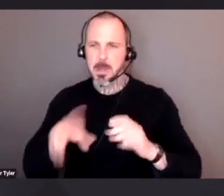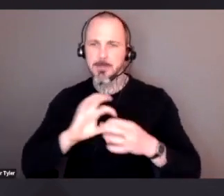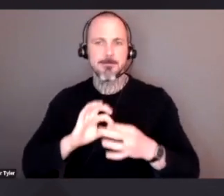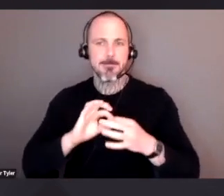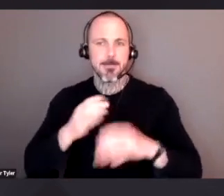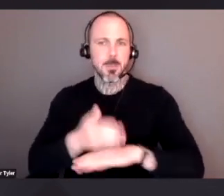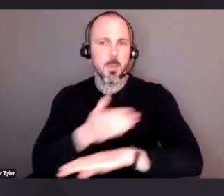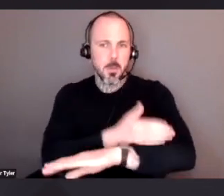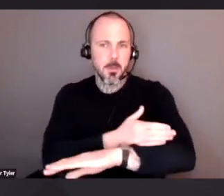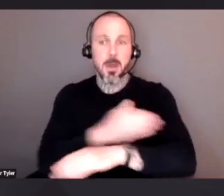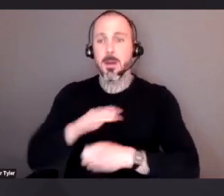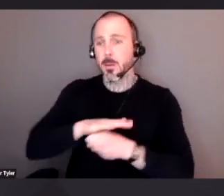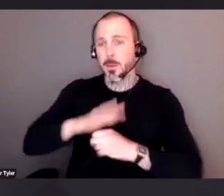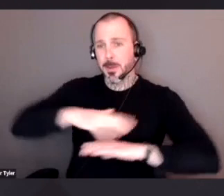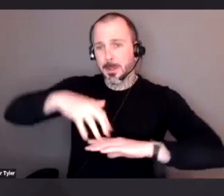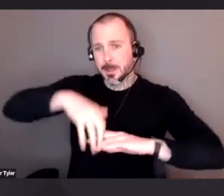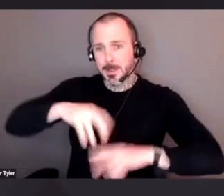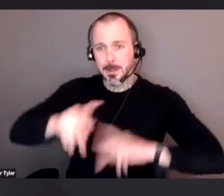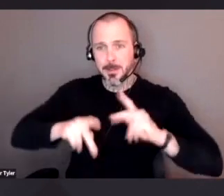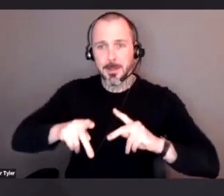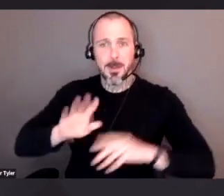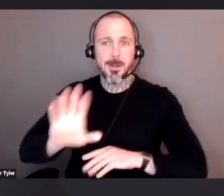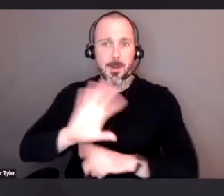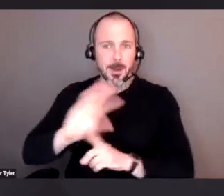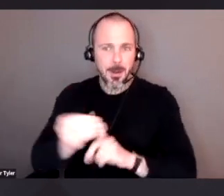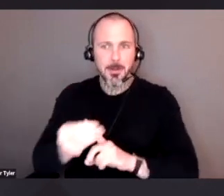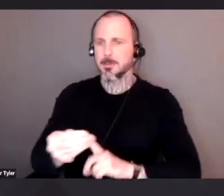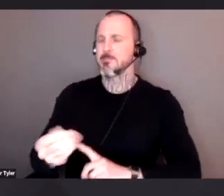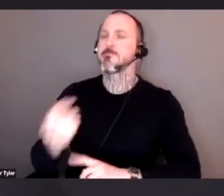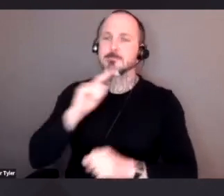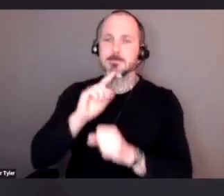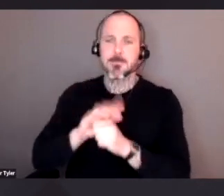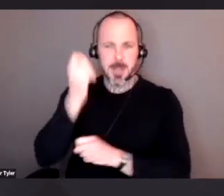From coast to coast, I acknowledge the ancestral and unseated territory